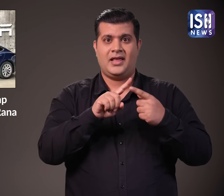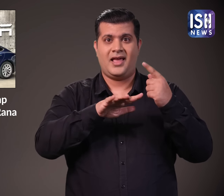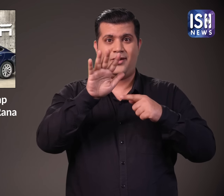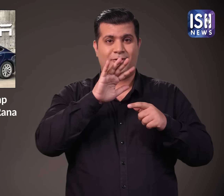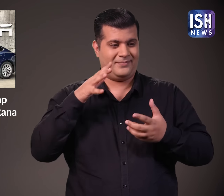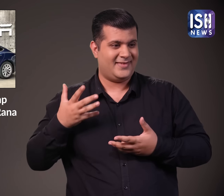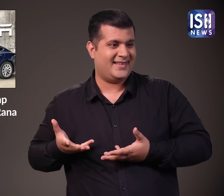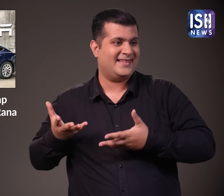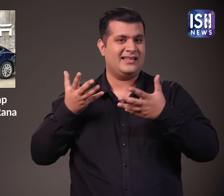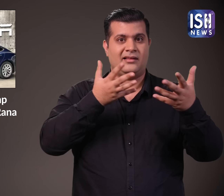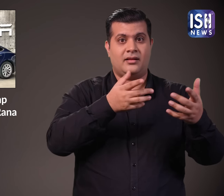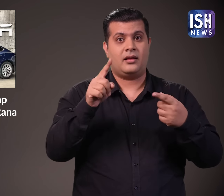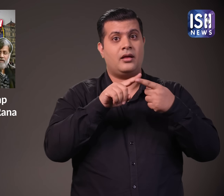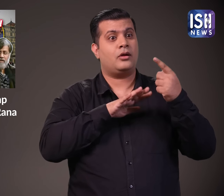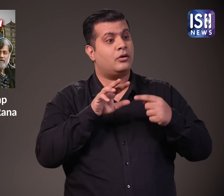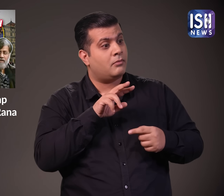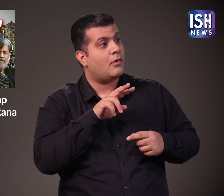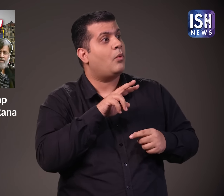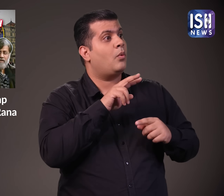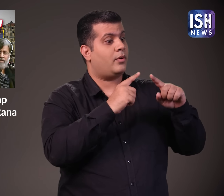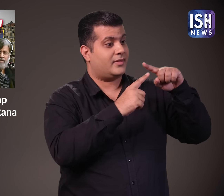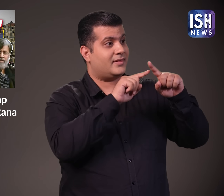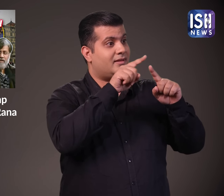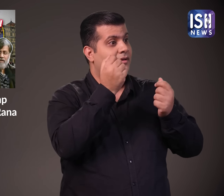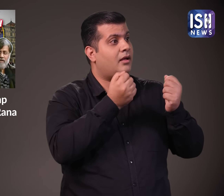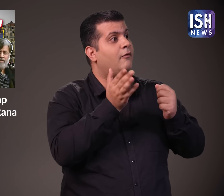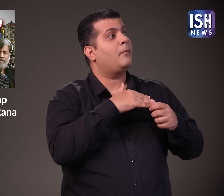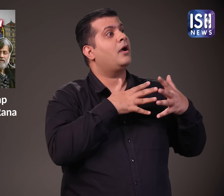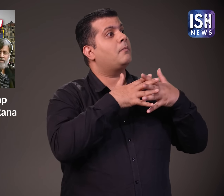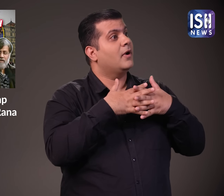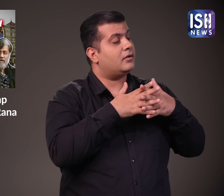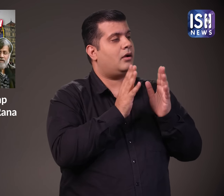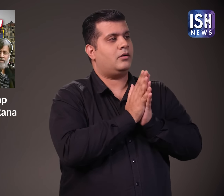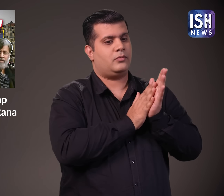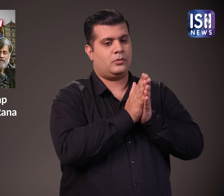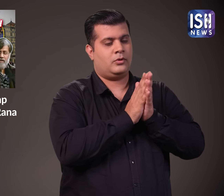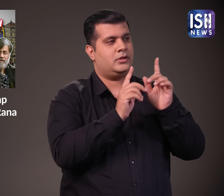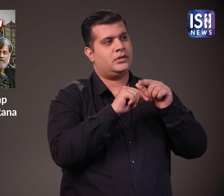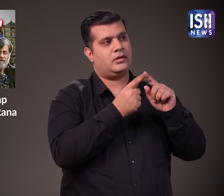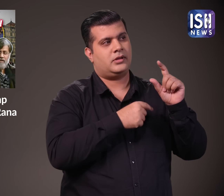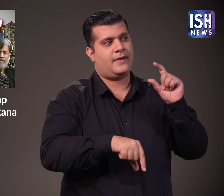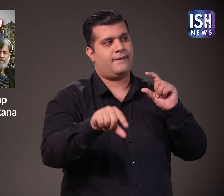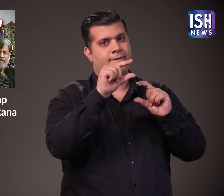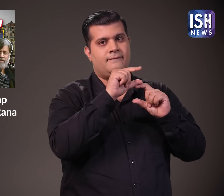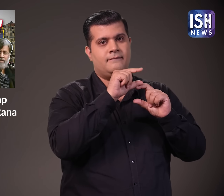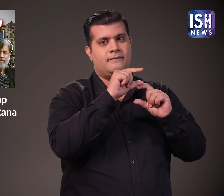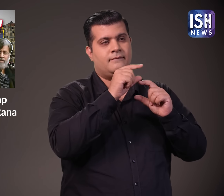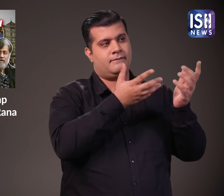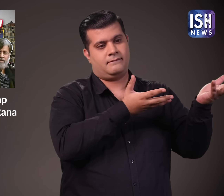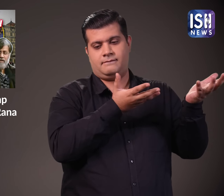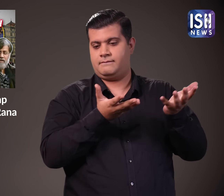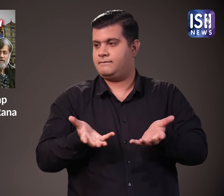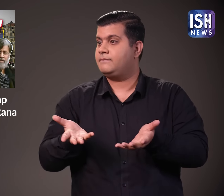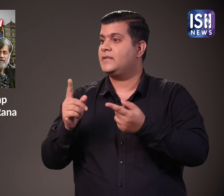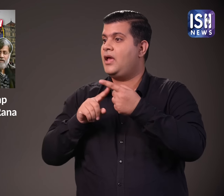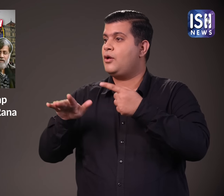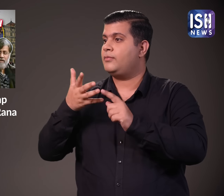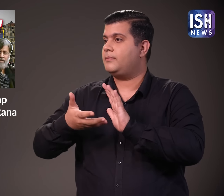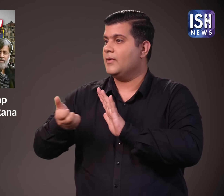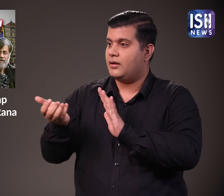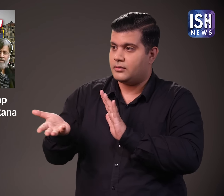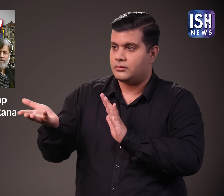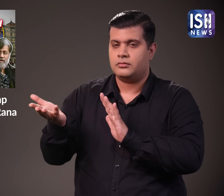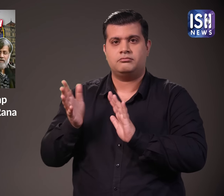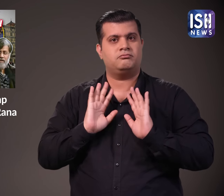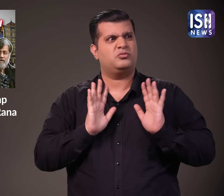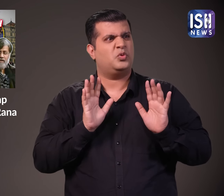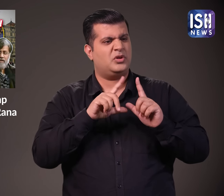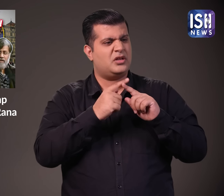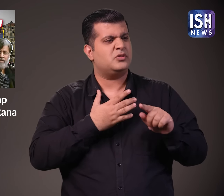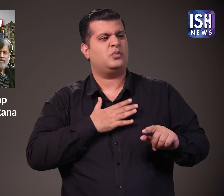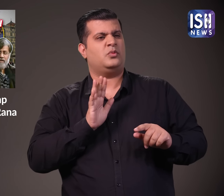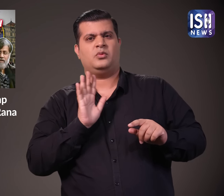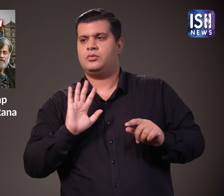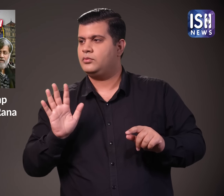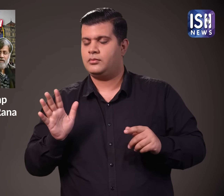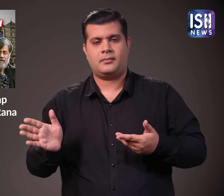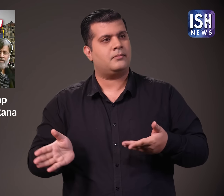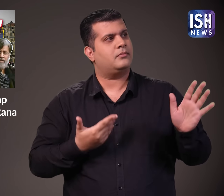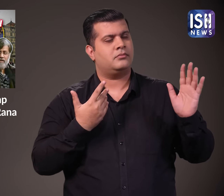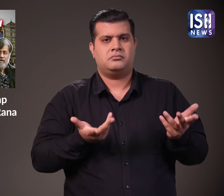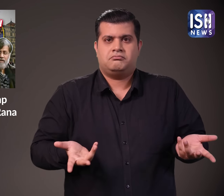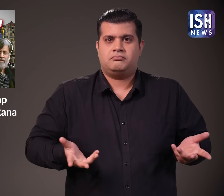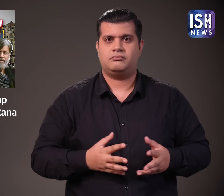European nations are imposing extra taxes on Teslas imported from US, reducing the sales.